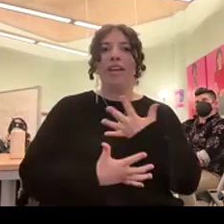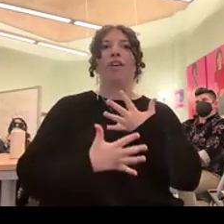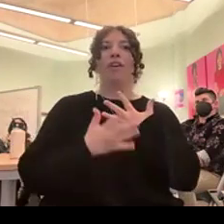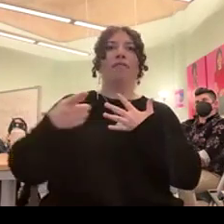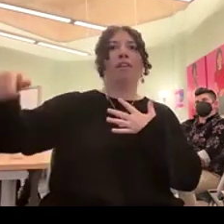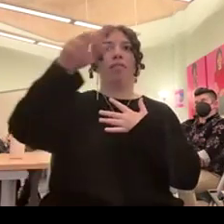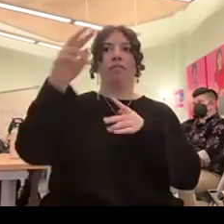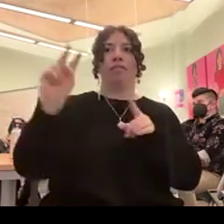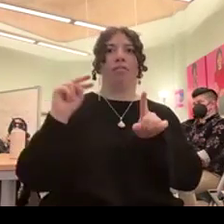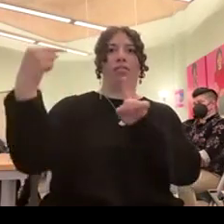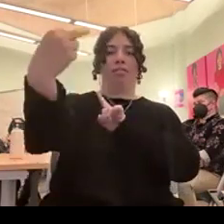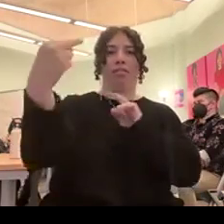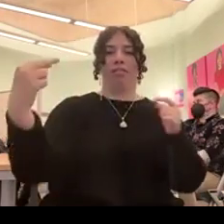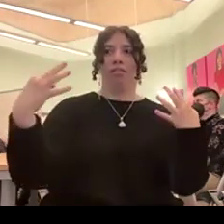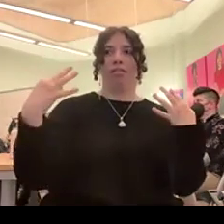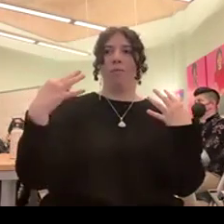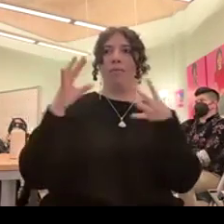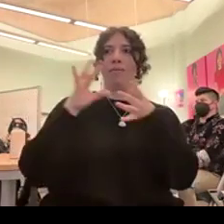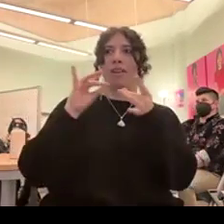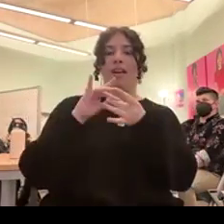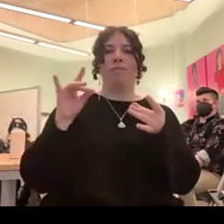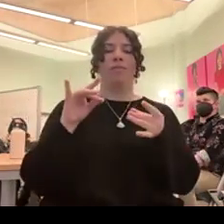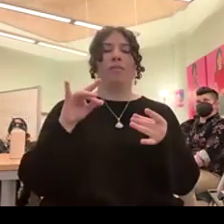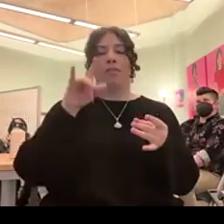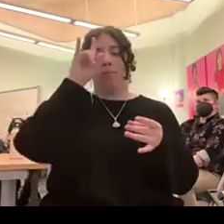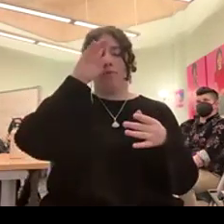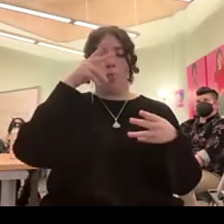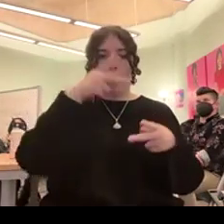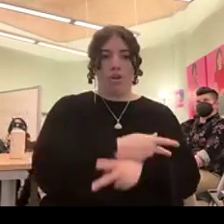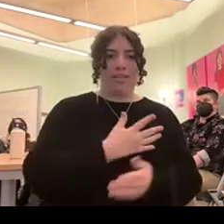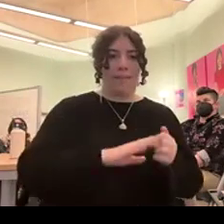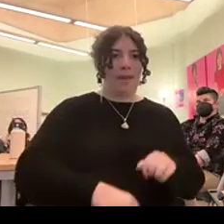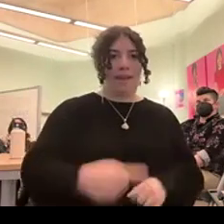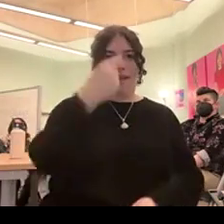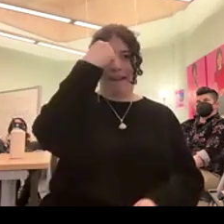But the reality was, that my fear of what other people were going to say was way worse than what